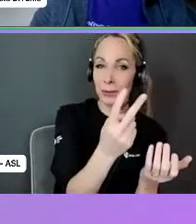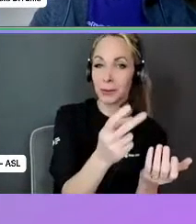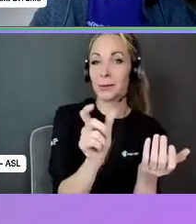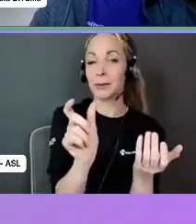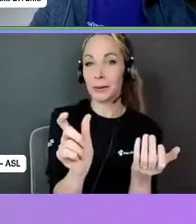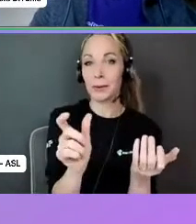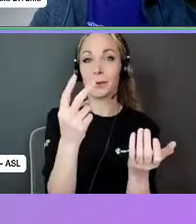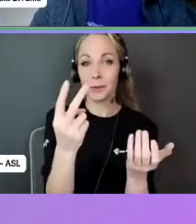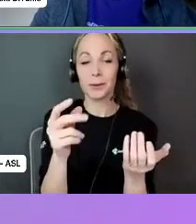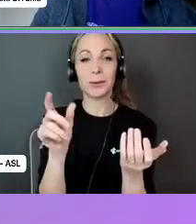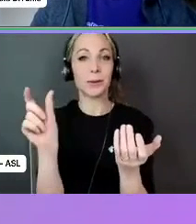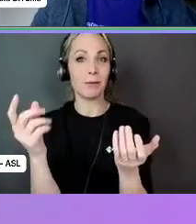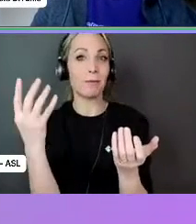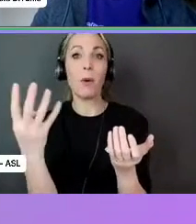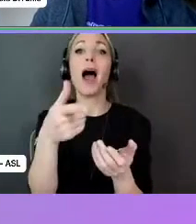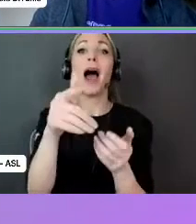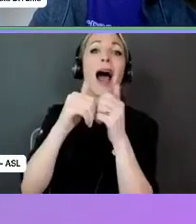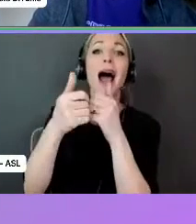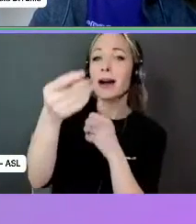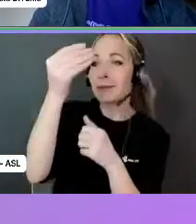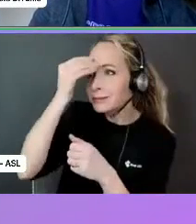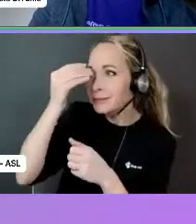technology, what this date format is period let's see how